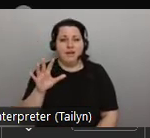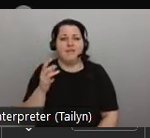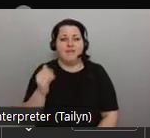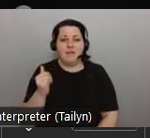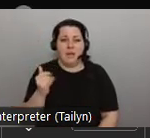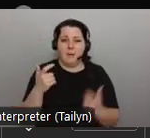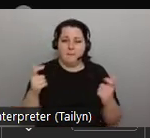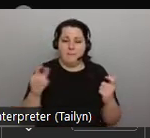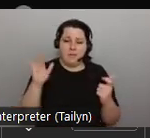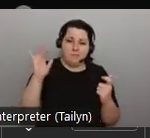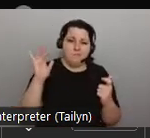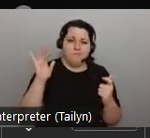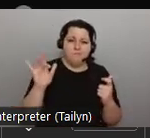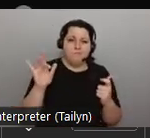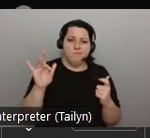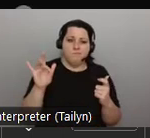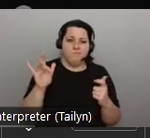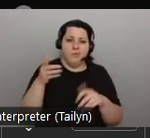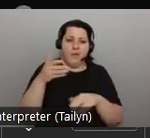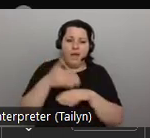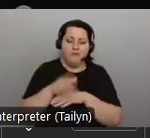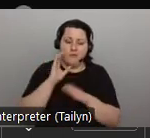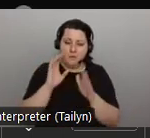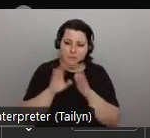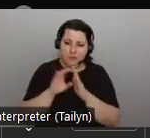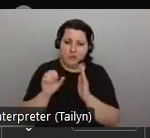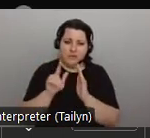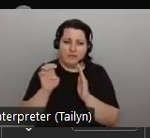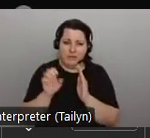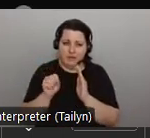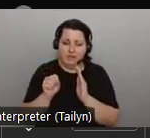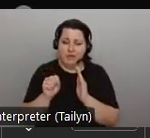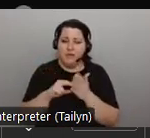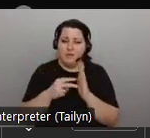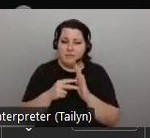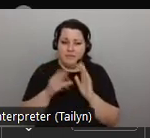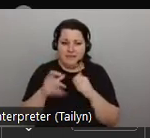"picture format" will show up on the menu options up at the top. Click that, in 365 there is now a big button after